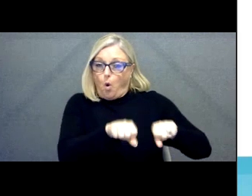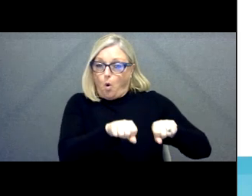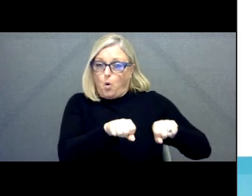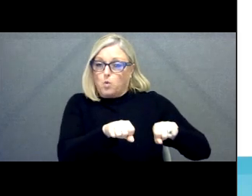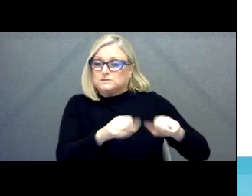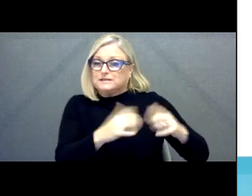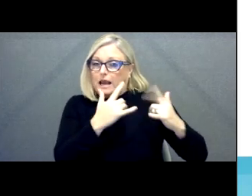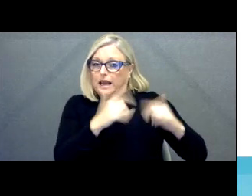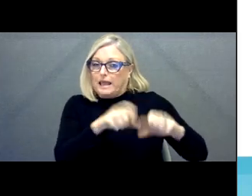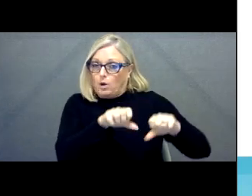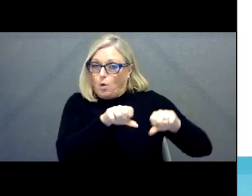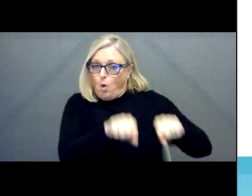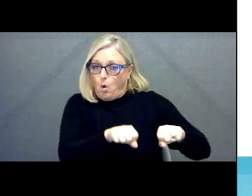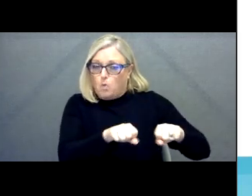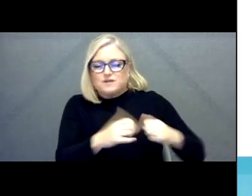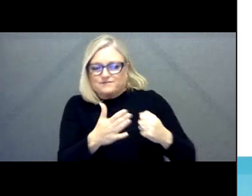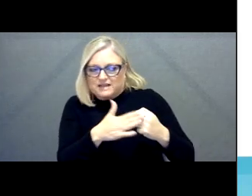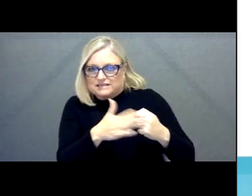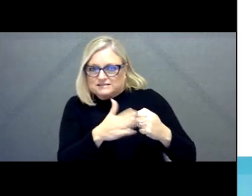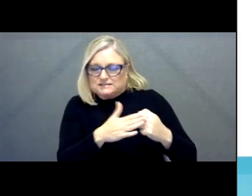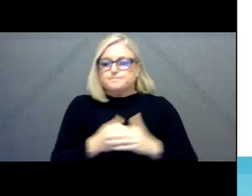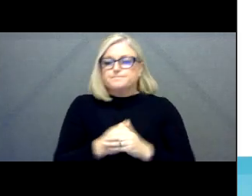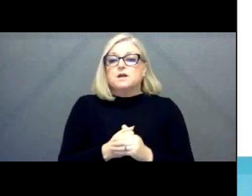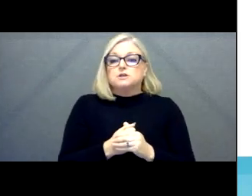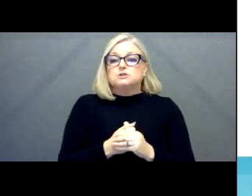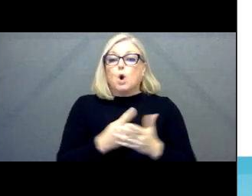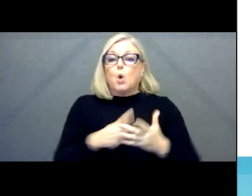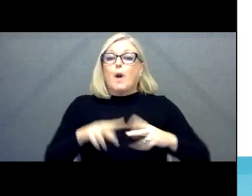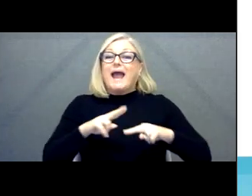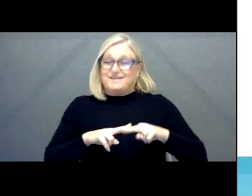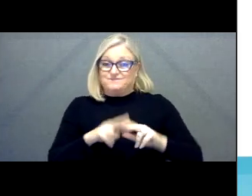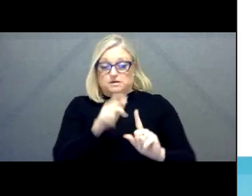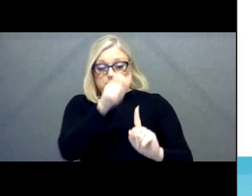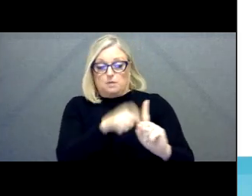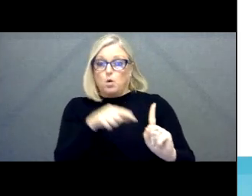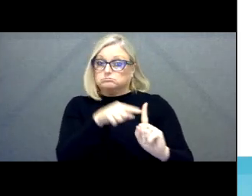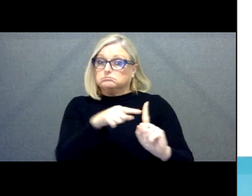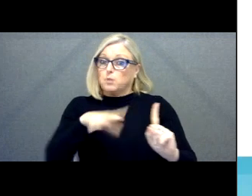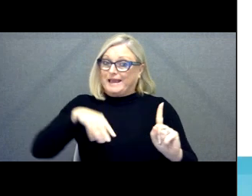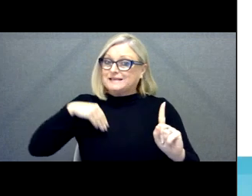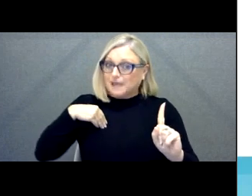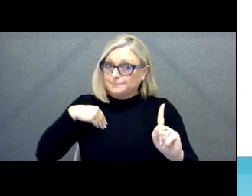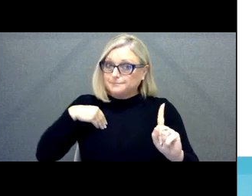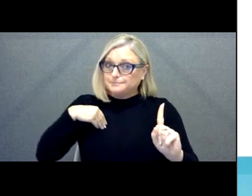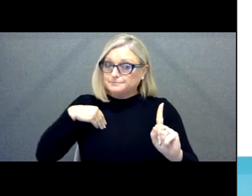case management for 12 weeks if somebody's accepted onto the program they need to be uh